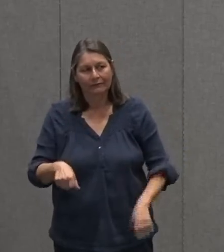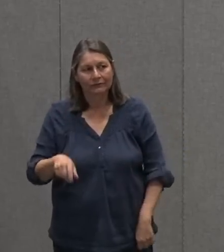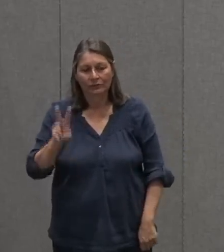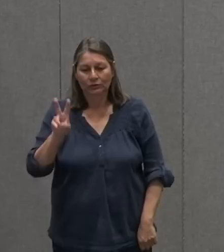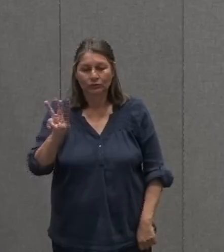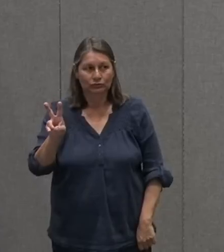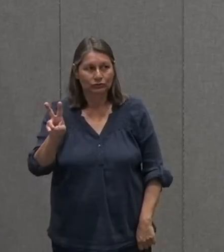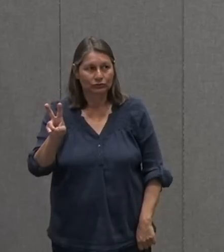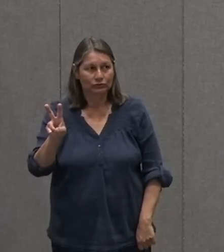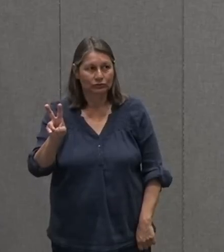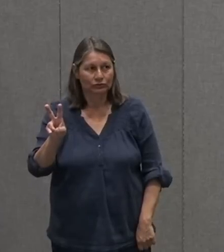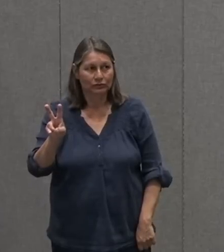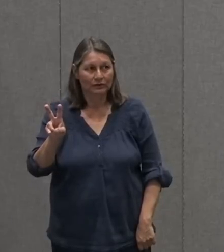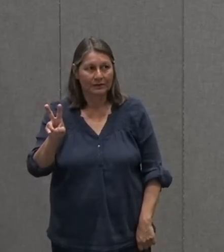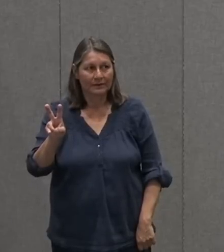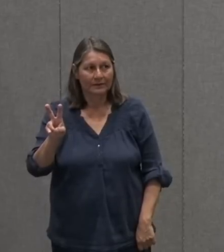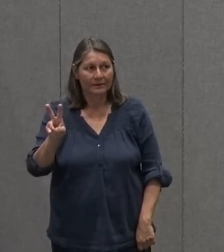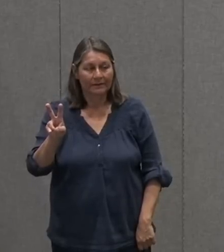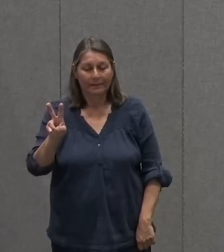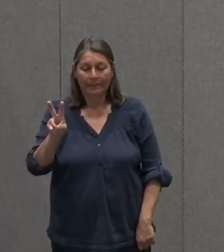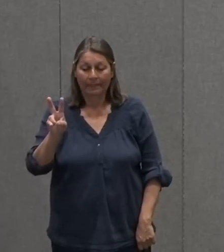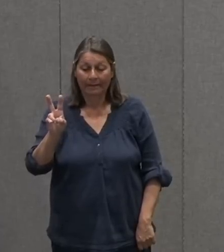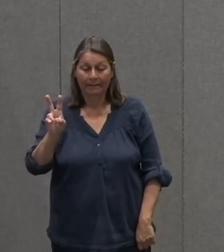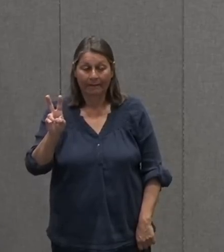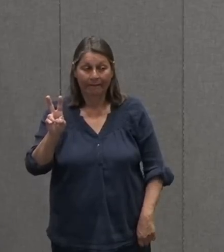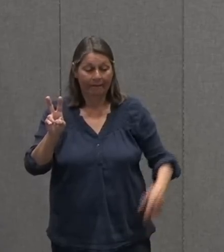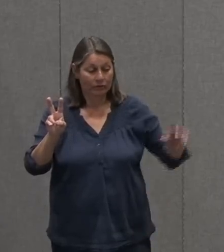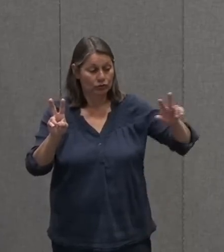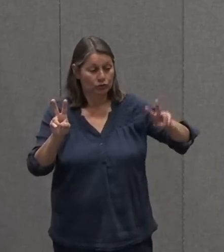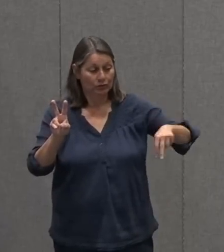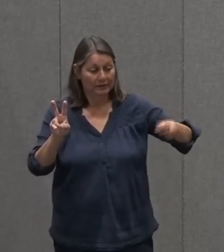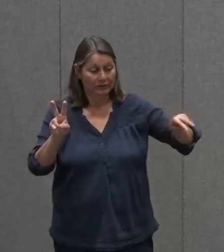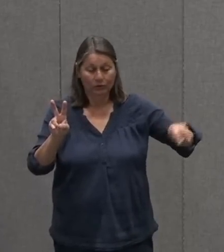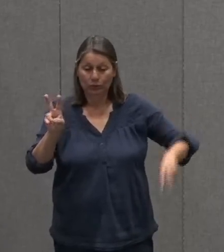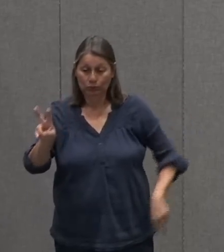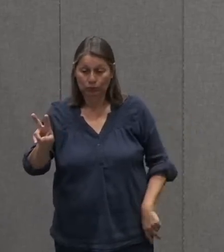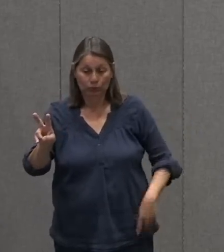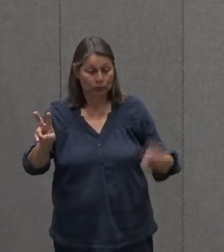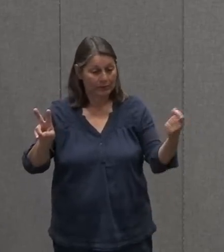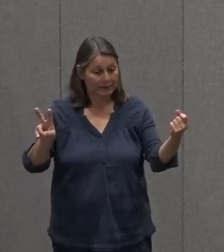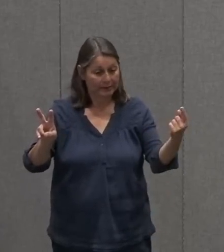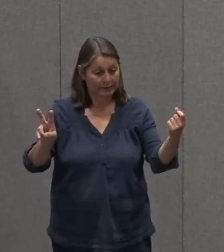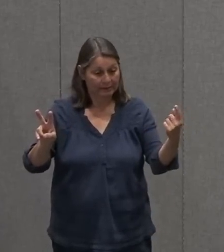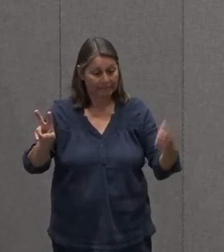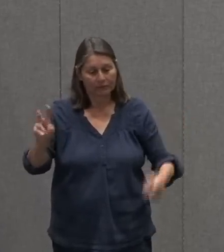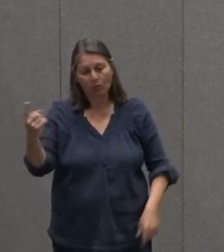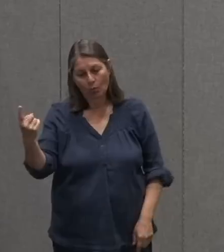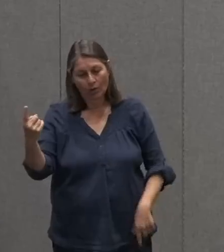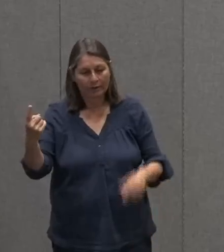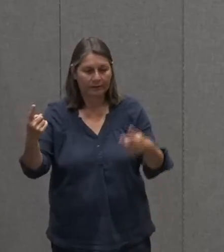So for 22 we have the two and 11 and one and 22 which is how many ways